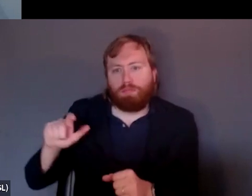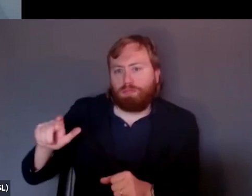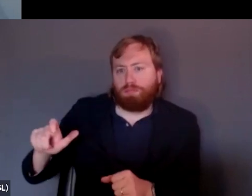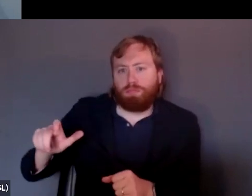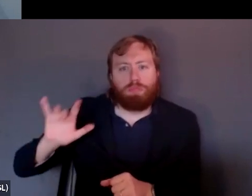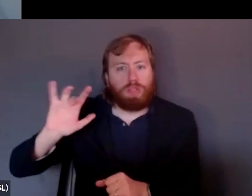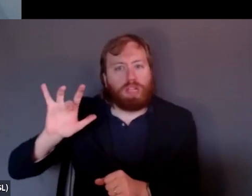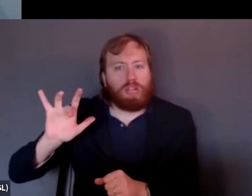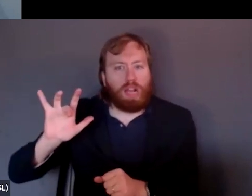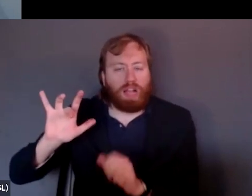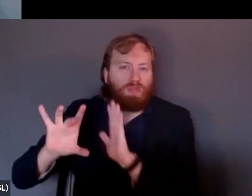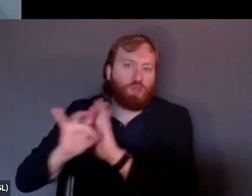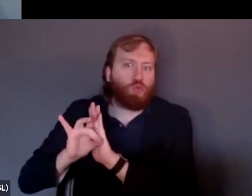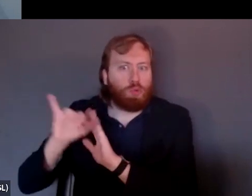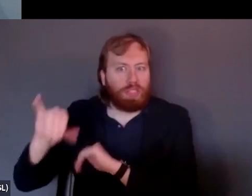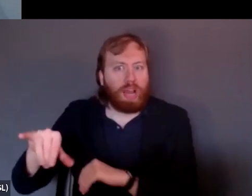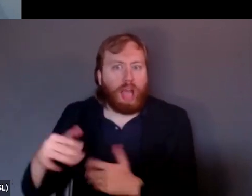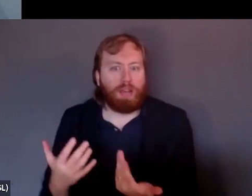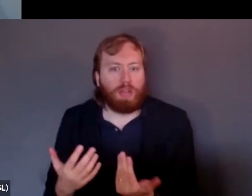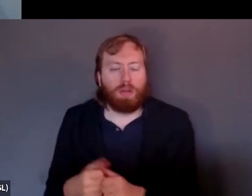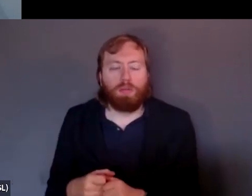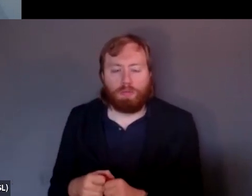I could see actually having an accordion